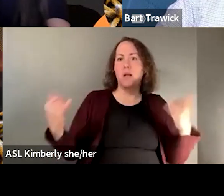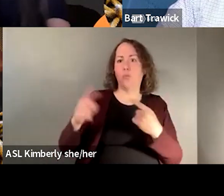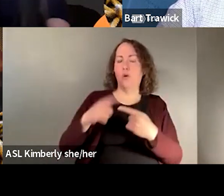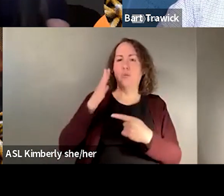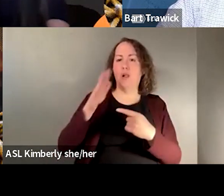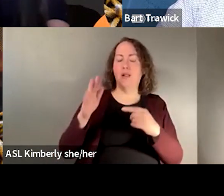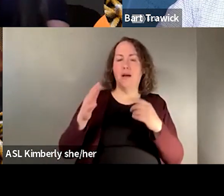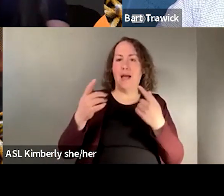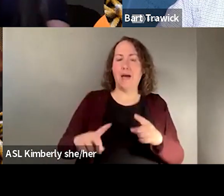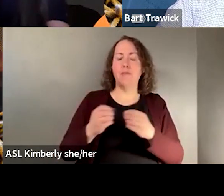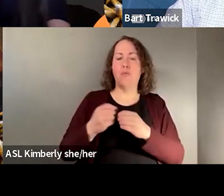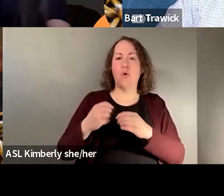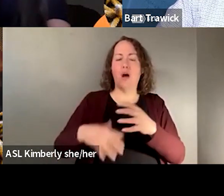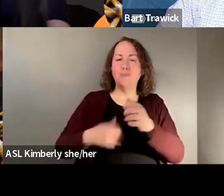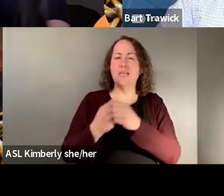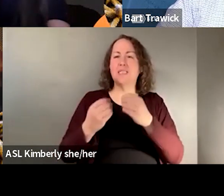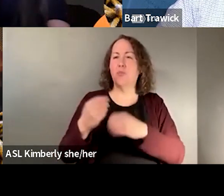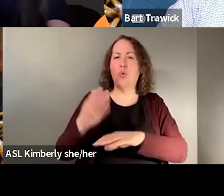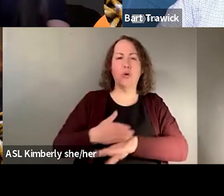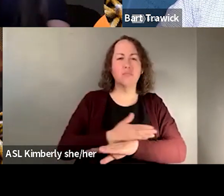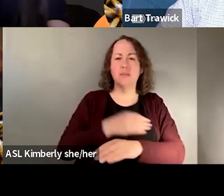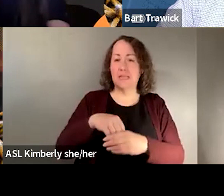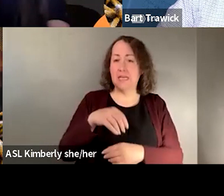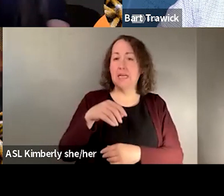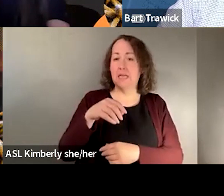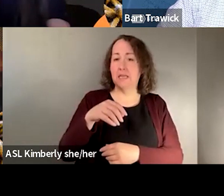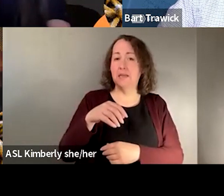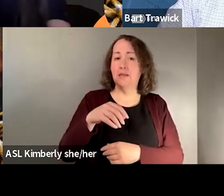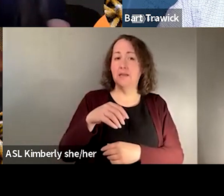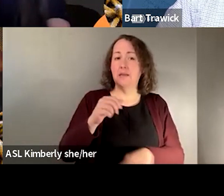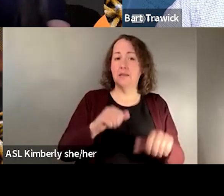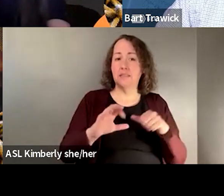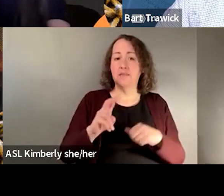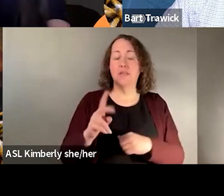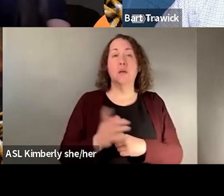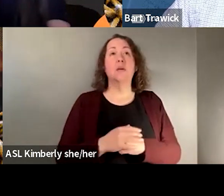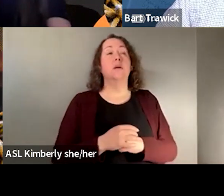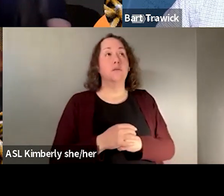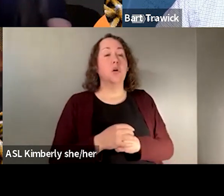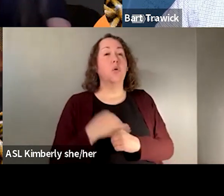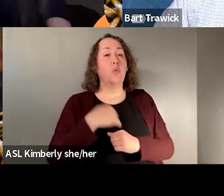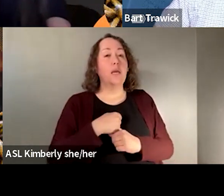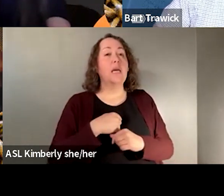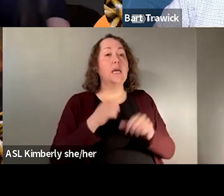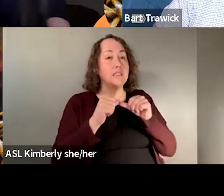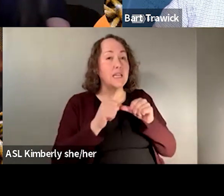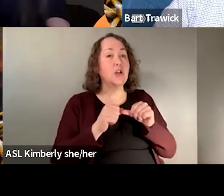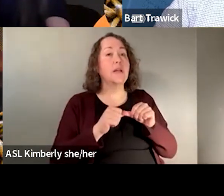Bart Trawick: So we are -- you know, we continually make little improvements. Things will go out.